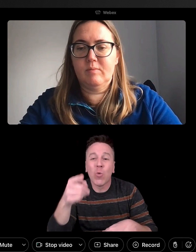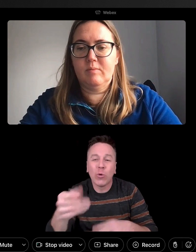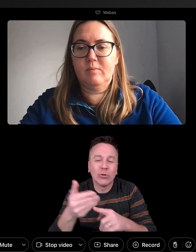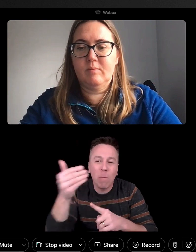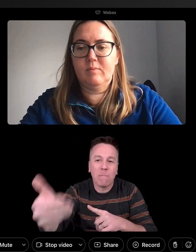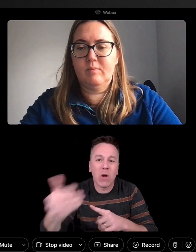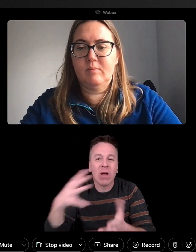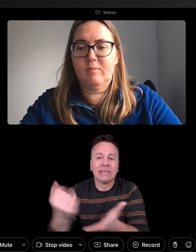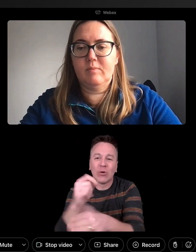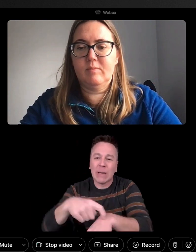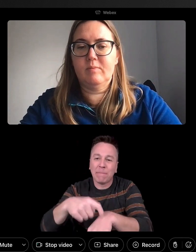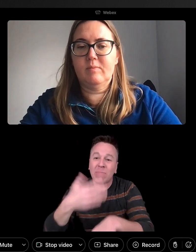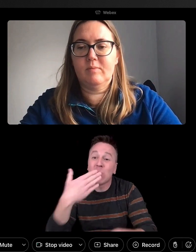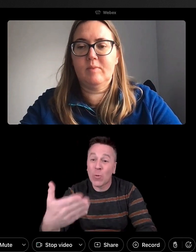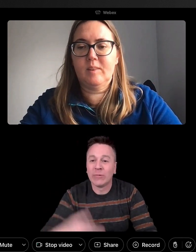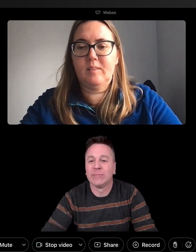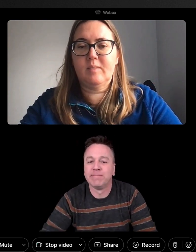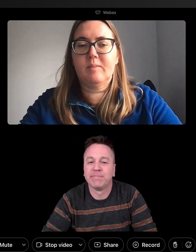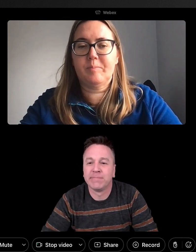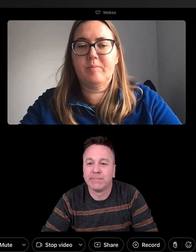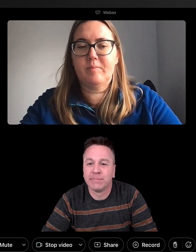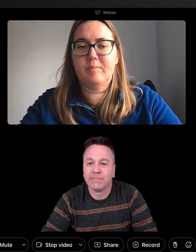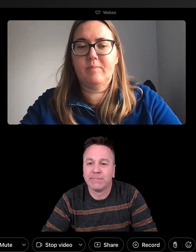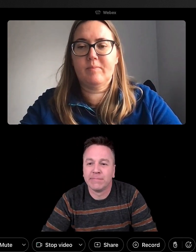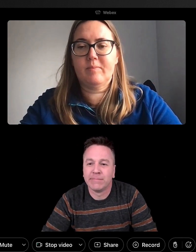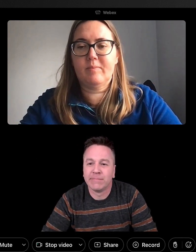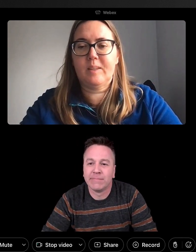some time with me today.